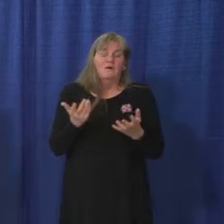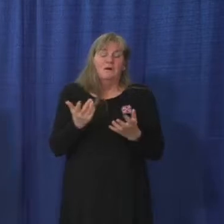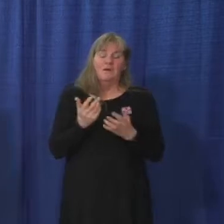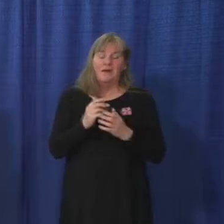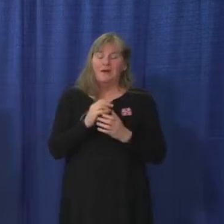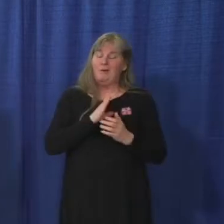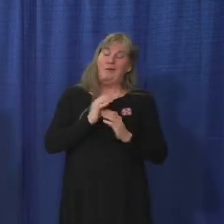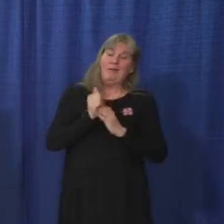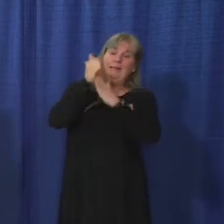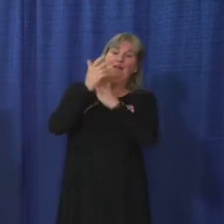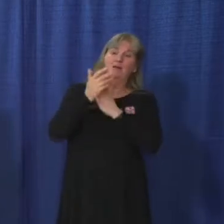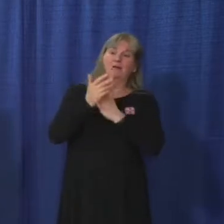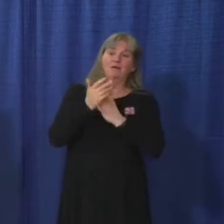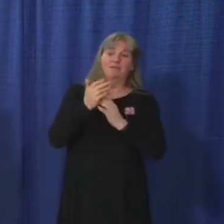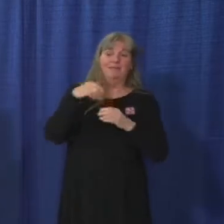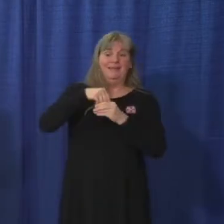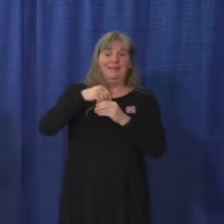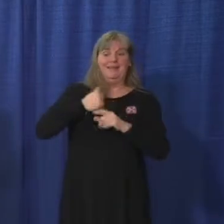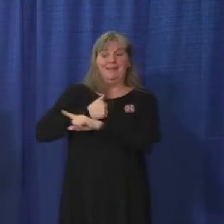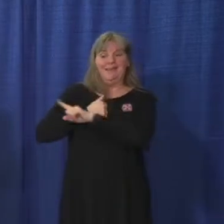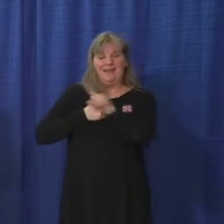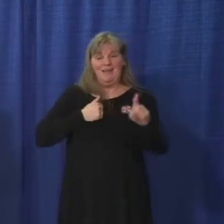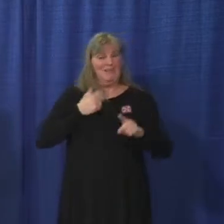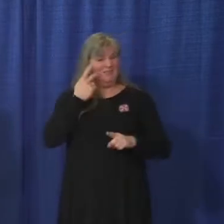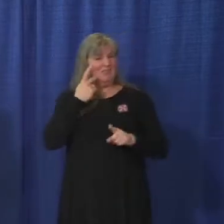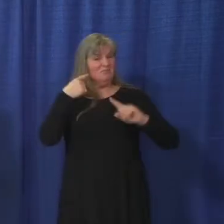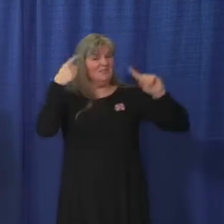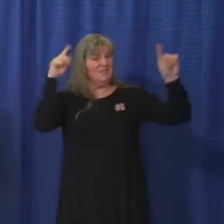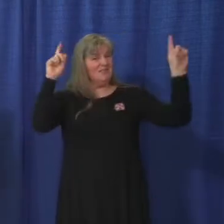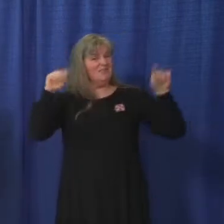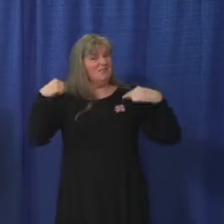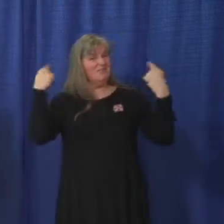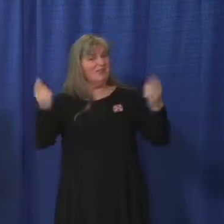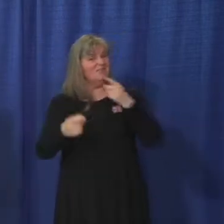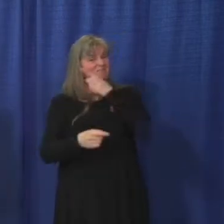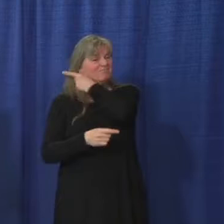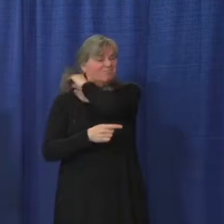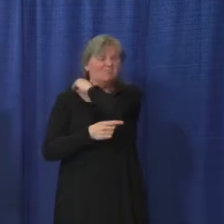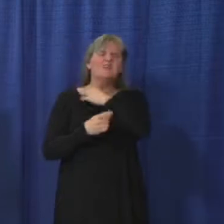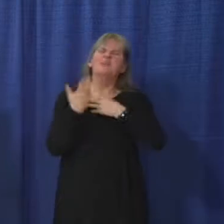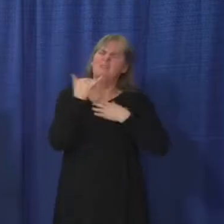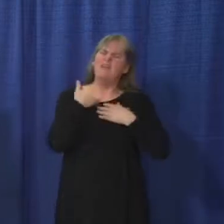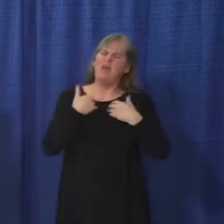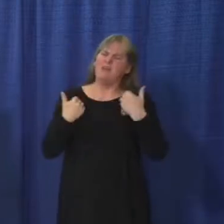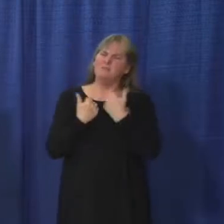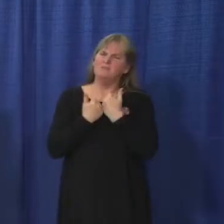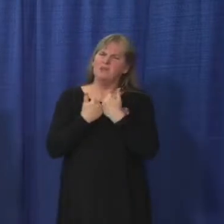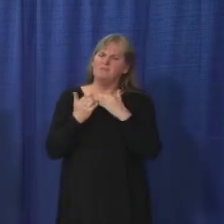that we are, although we still have challenges to overcome. I want to thank folks, and I